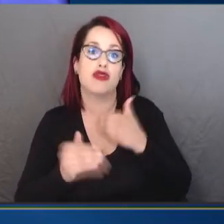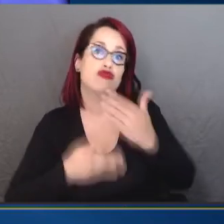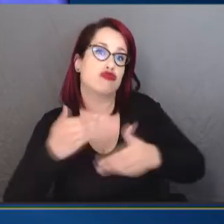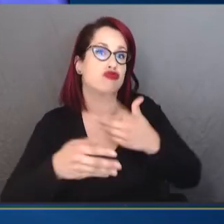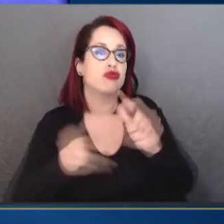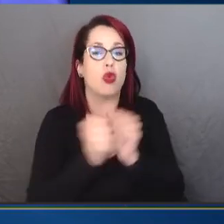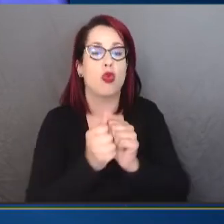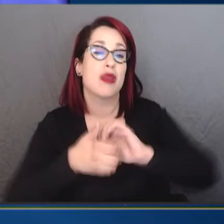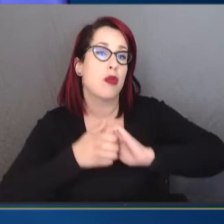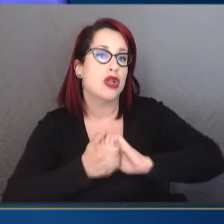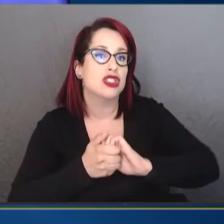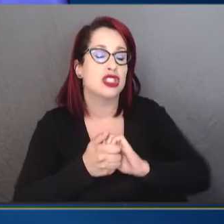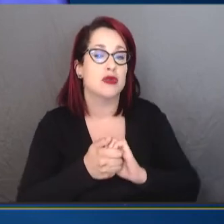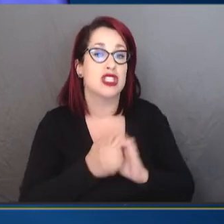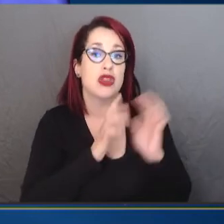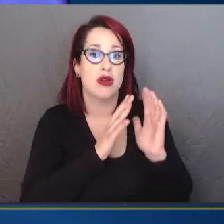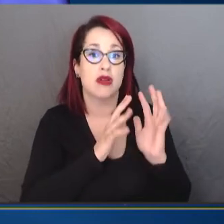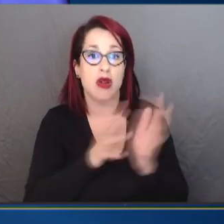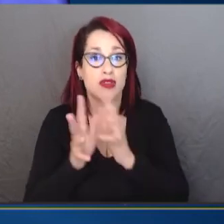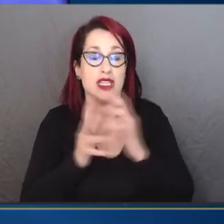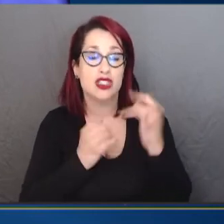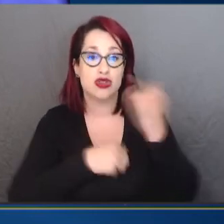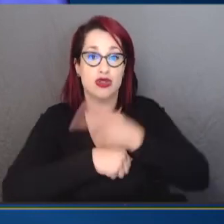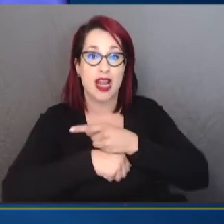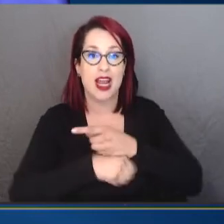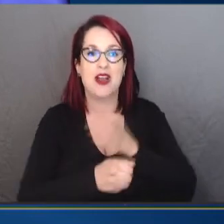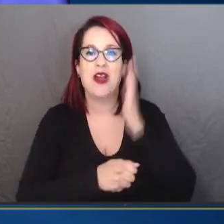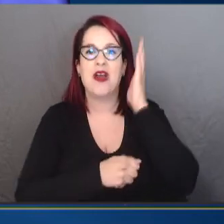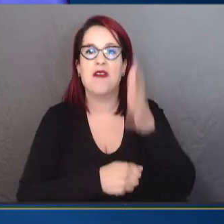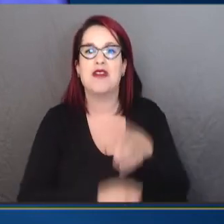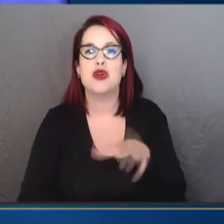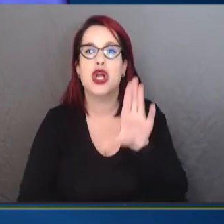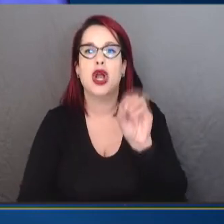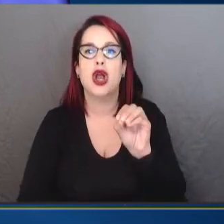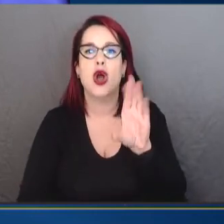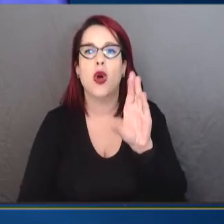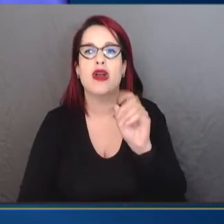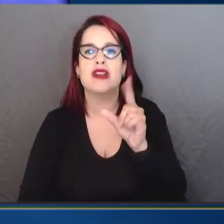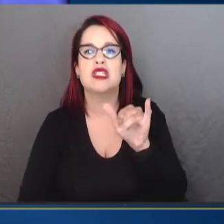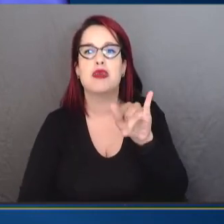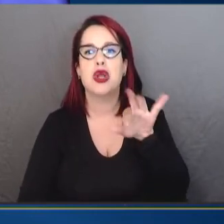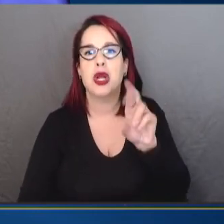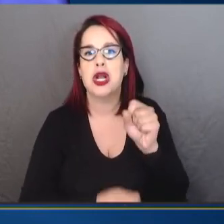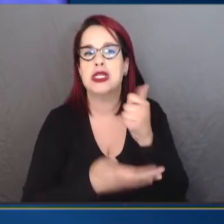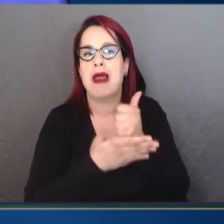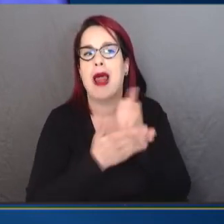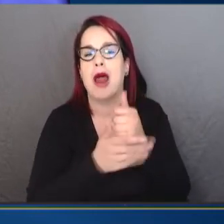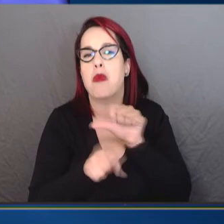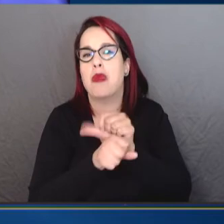the future co-conspirators and its equity work. So, continue to be able to engage one another,